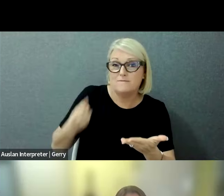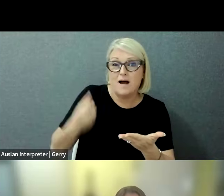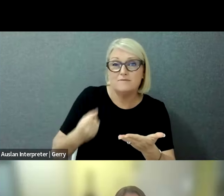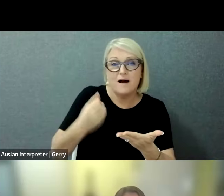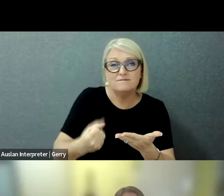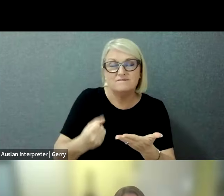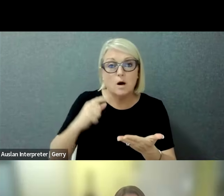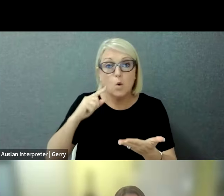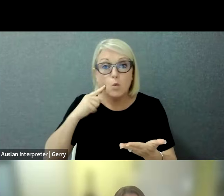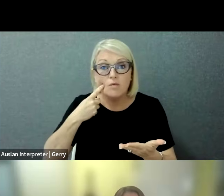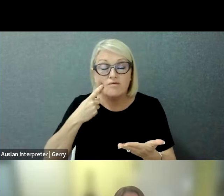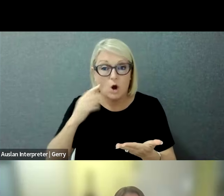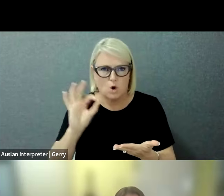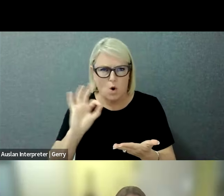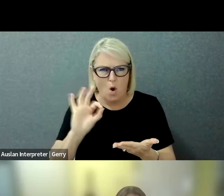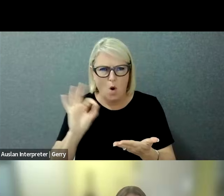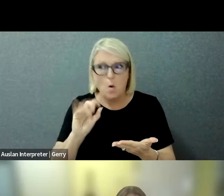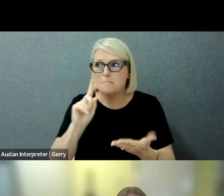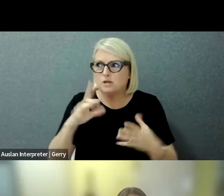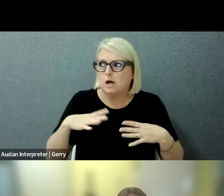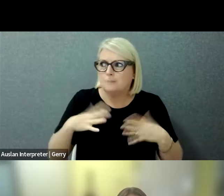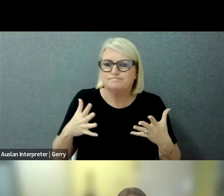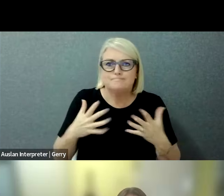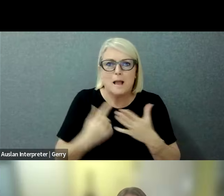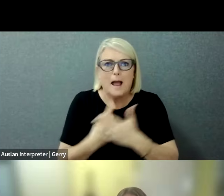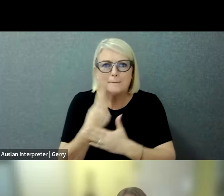may not realise this but universal systems are a really good example of that. So when we think